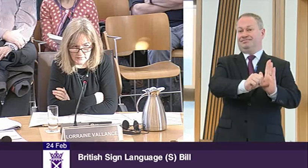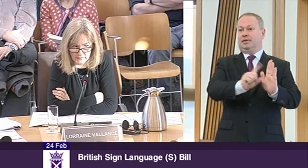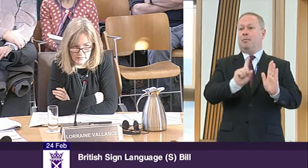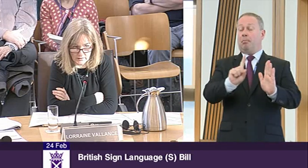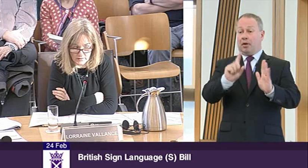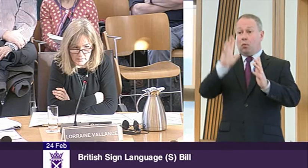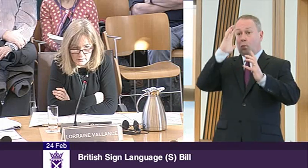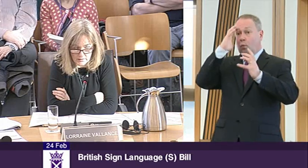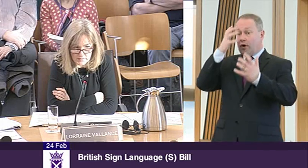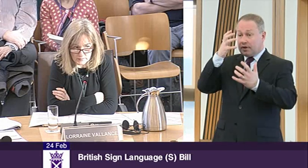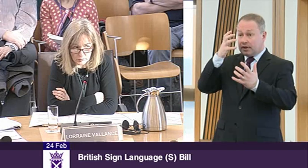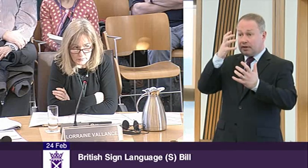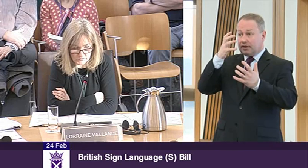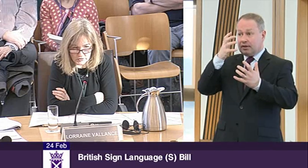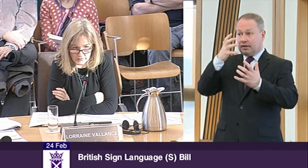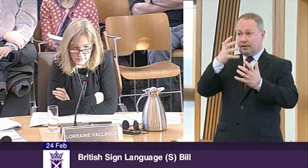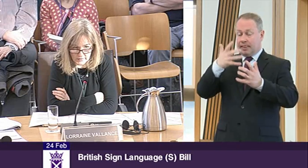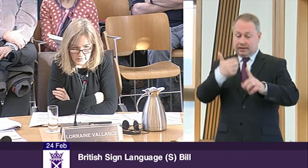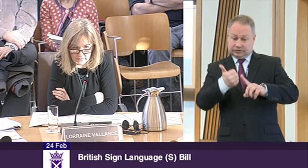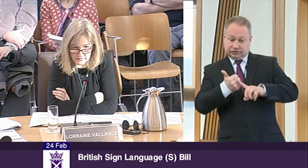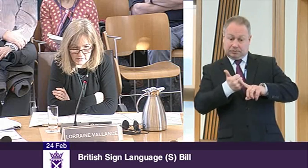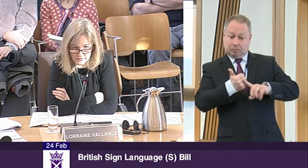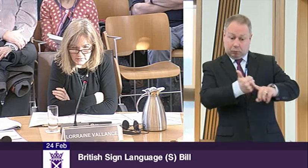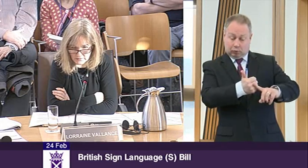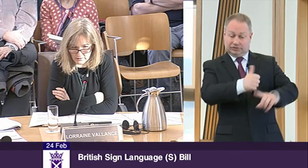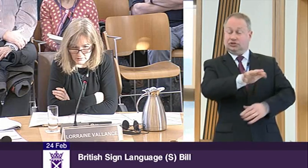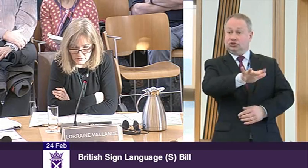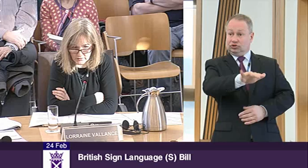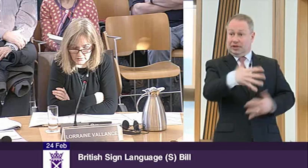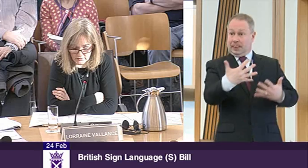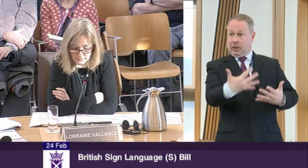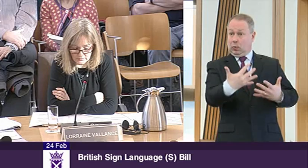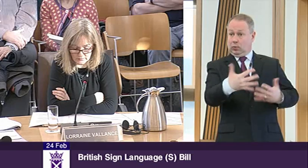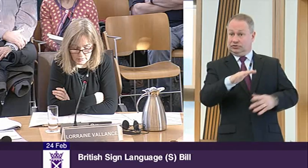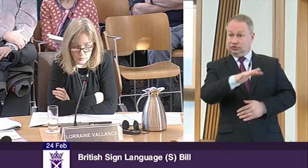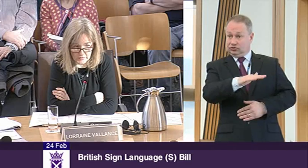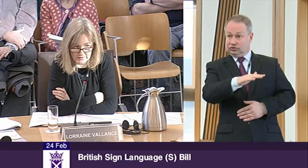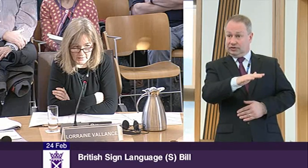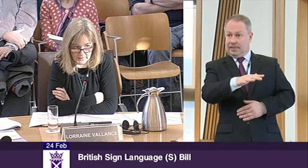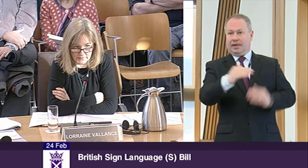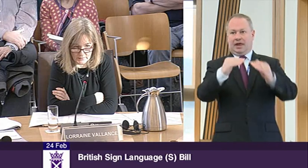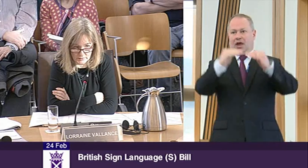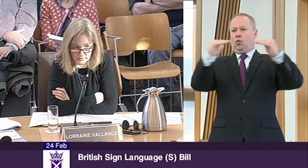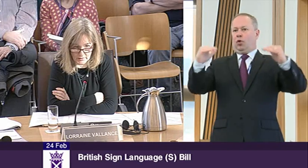about the existing support provision that is guaranteed under the Equality Act 2010.